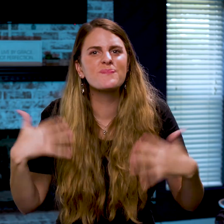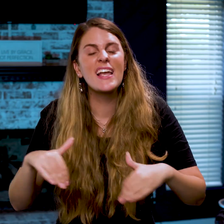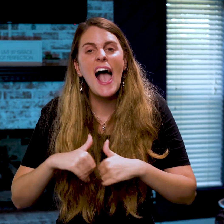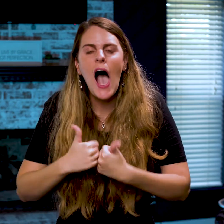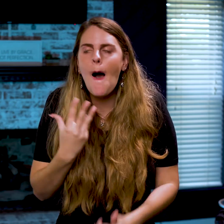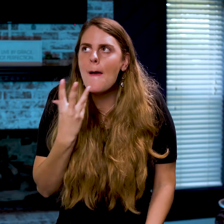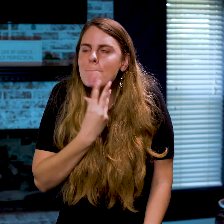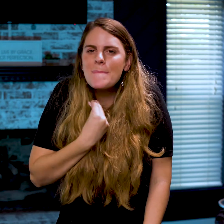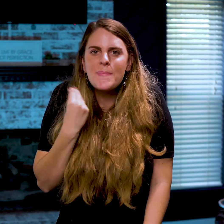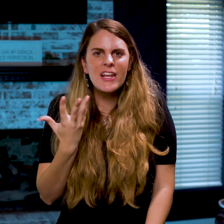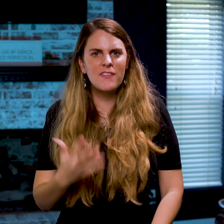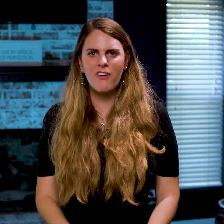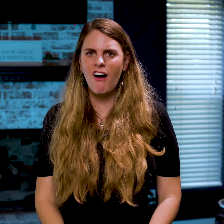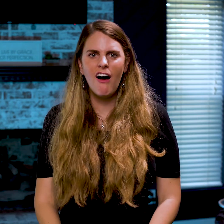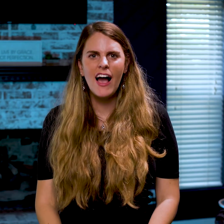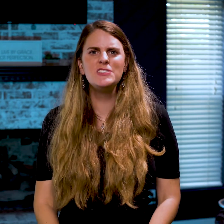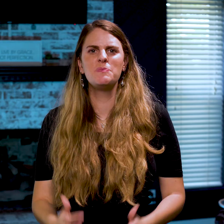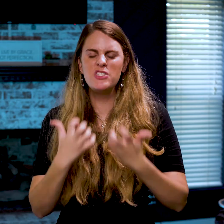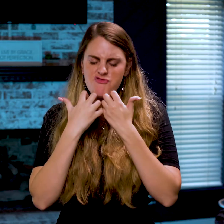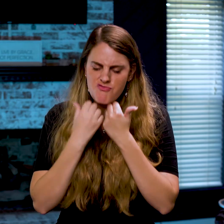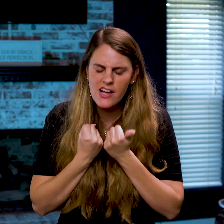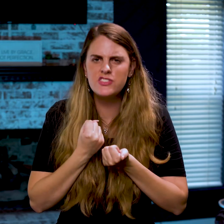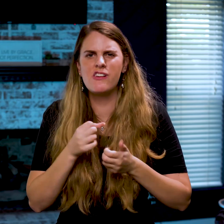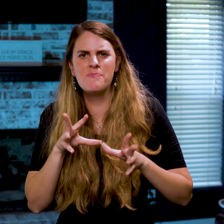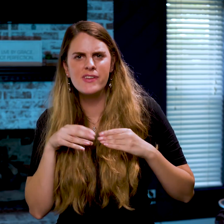How beautiful to be treasured,